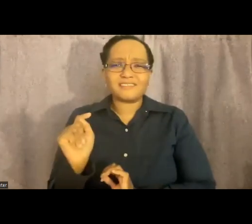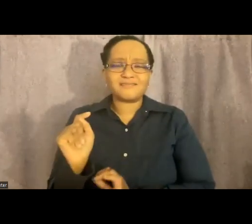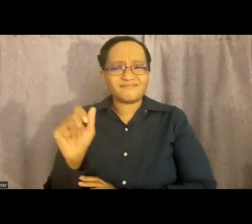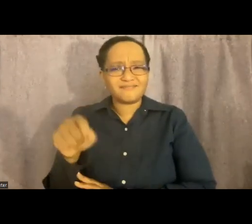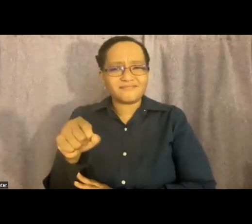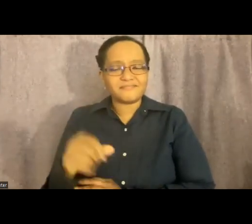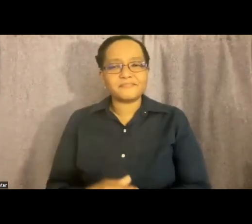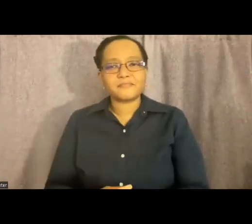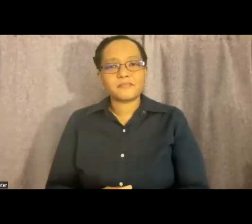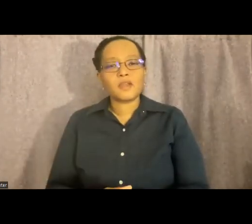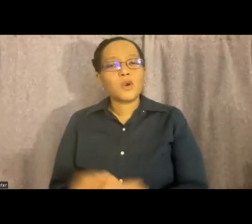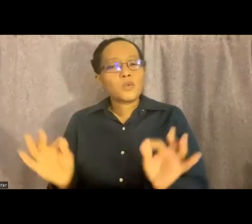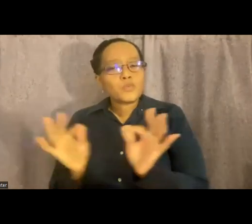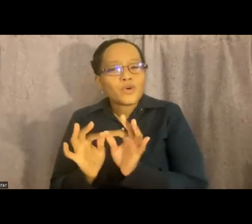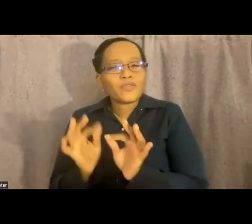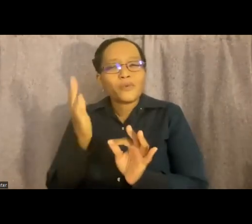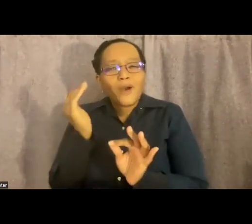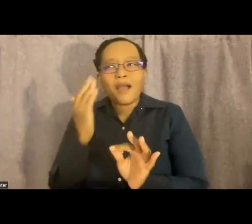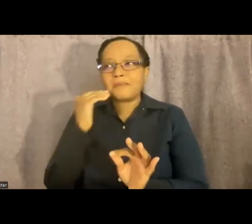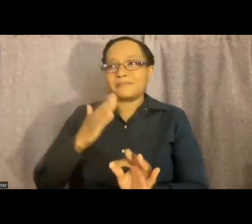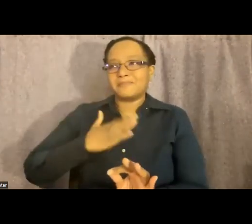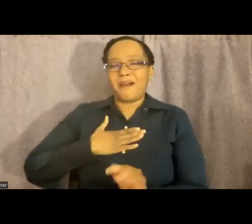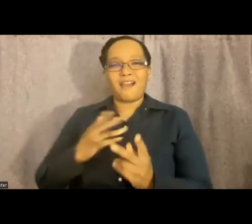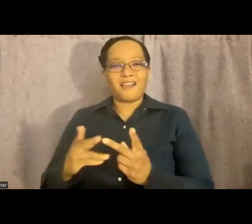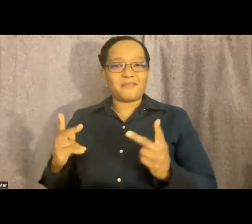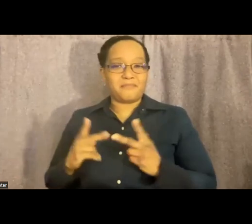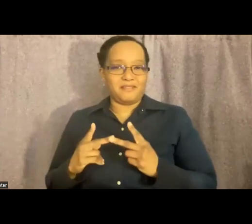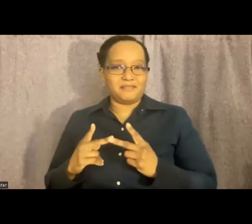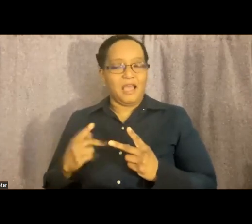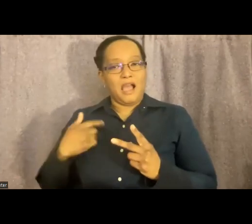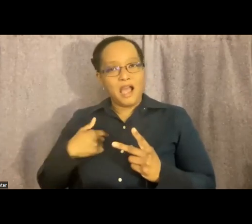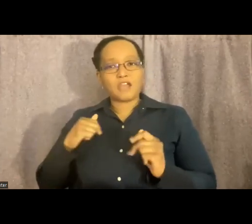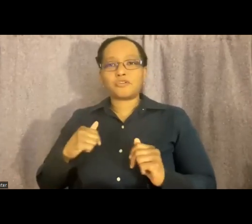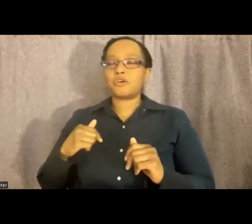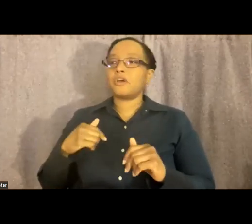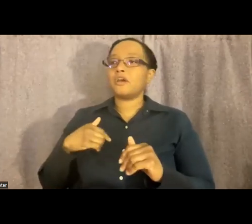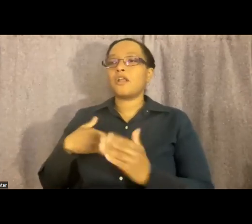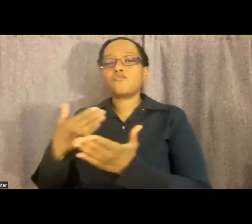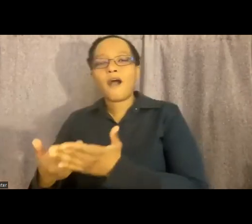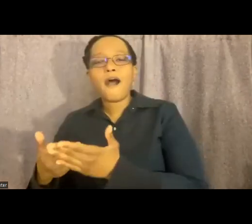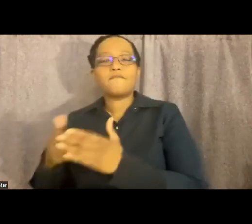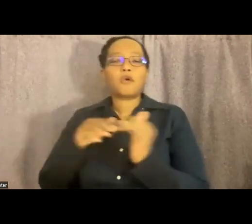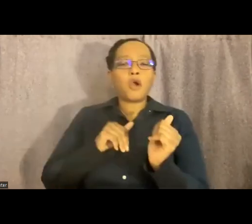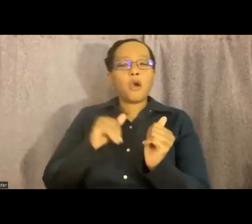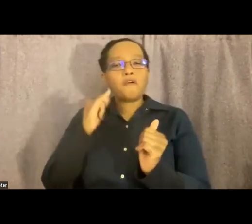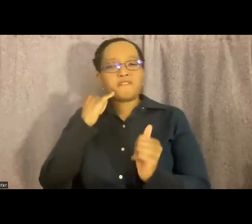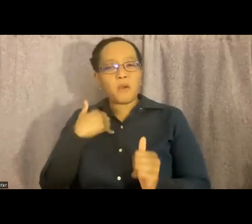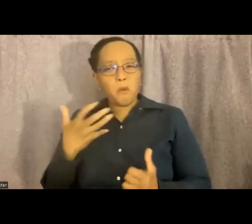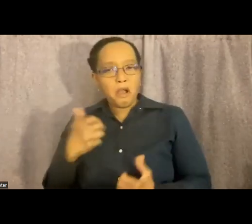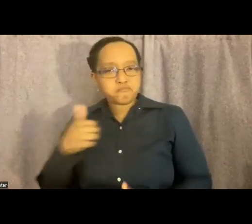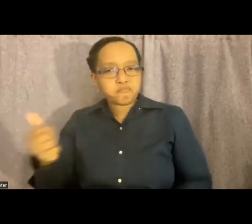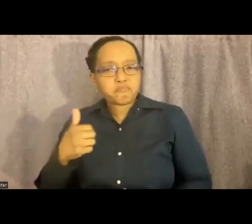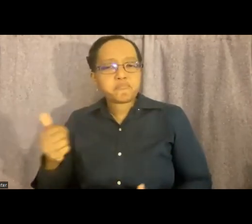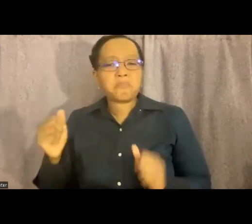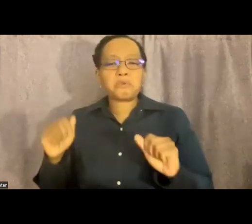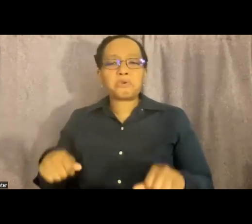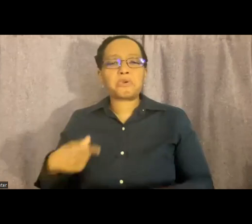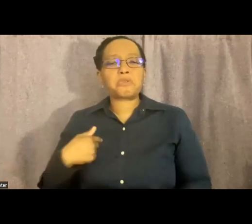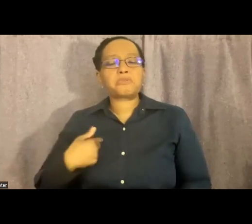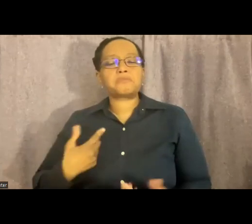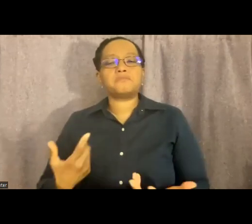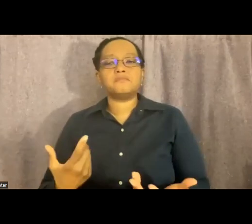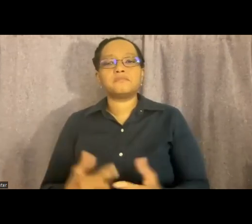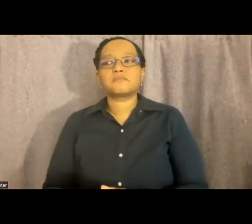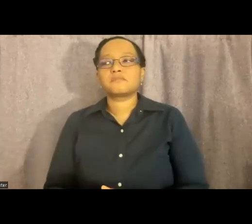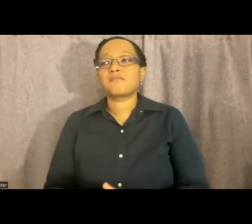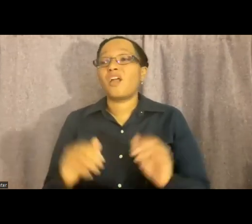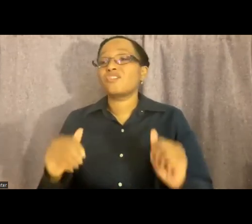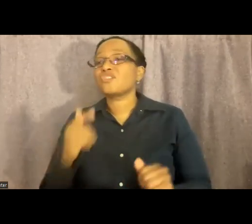to bed at a certain time . The worker gets paid, not very well, but they get paid to